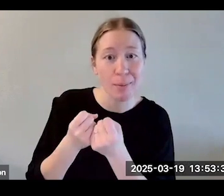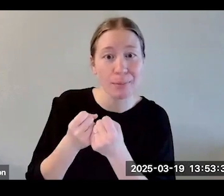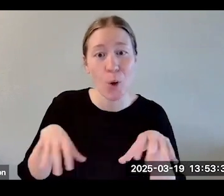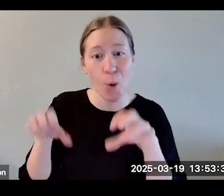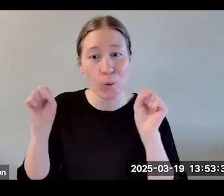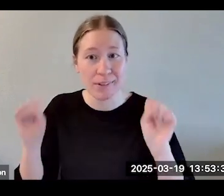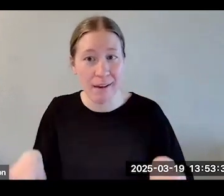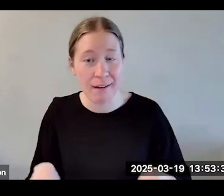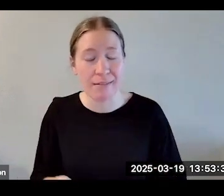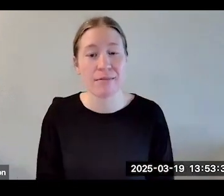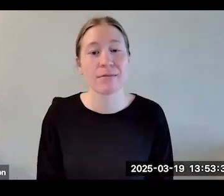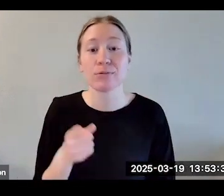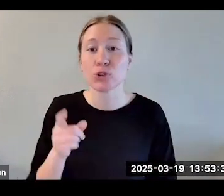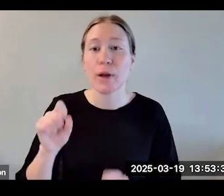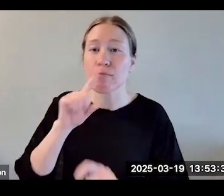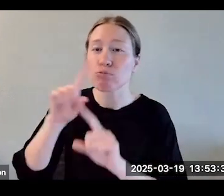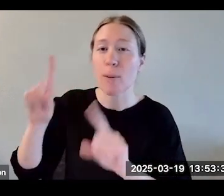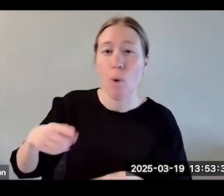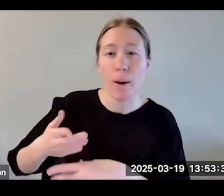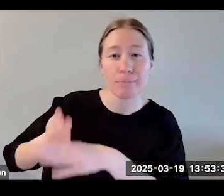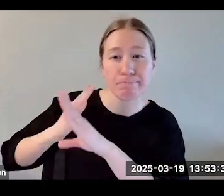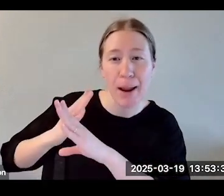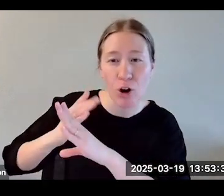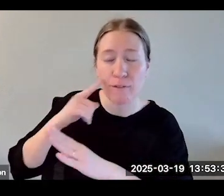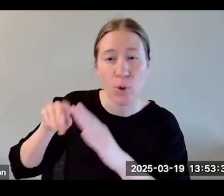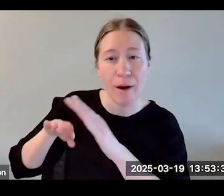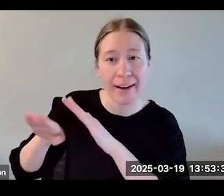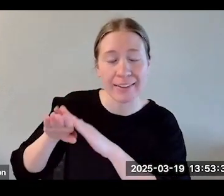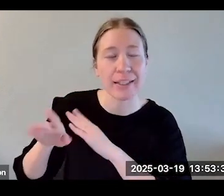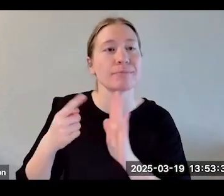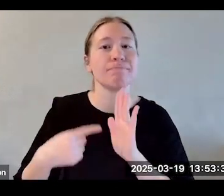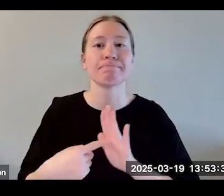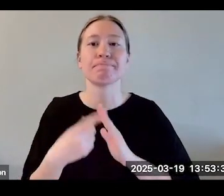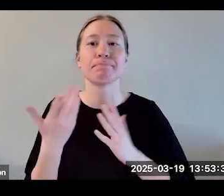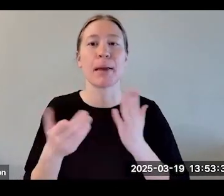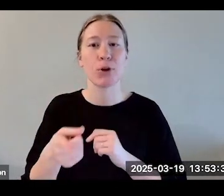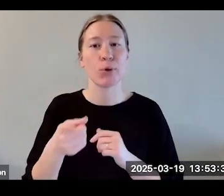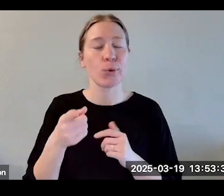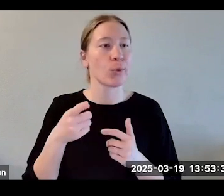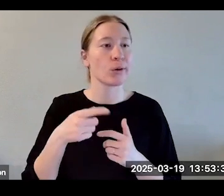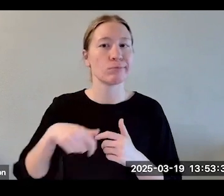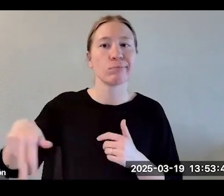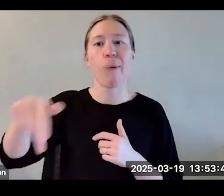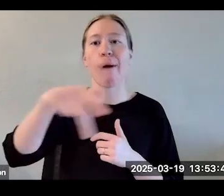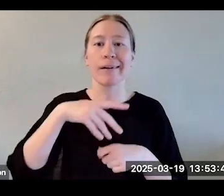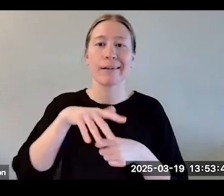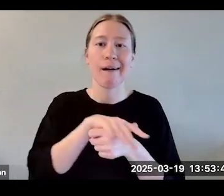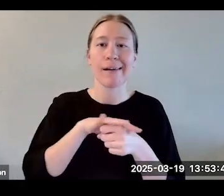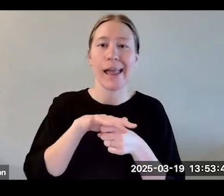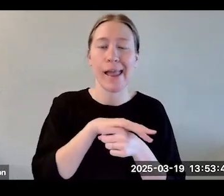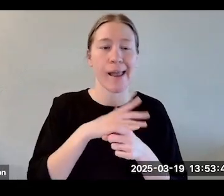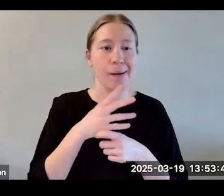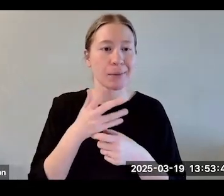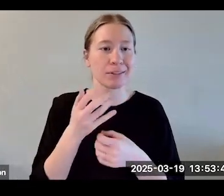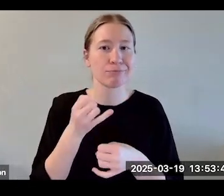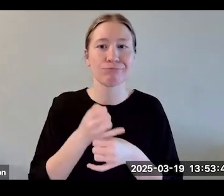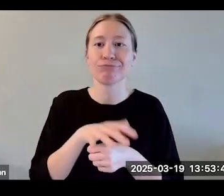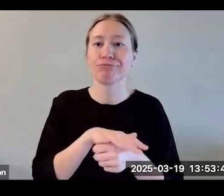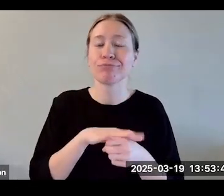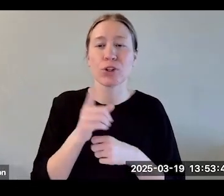You can also report barriers to access. So say you're moving around campus and you find some inoperable door openers